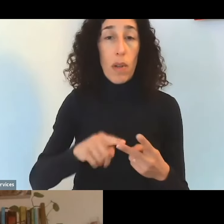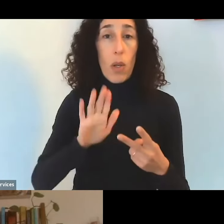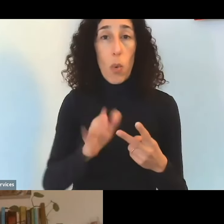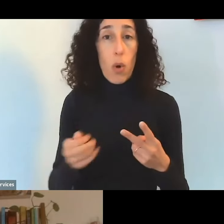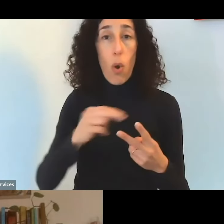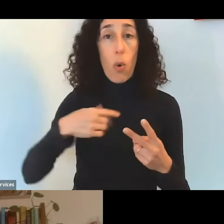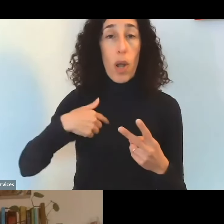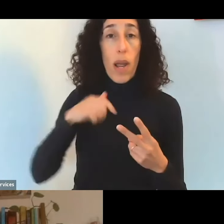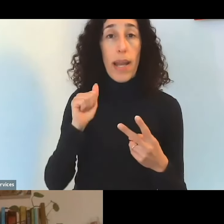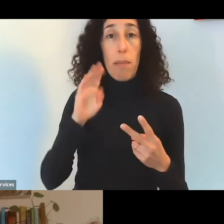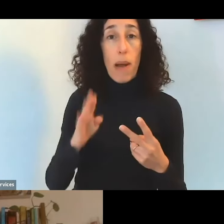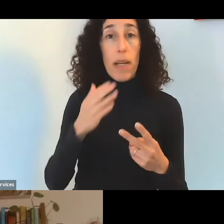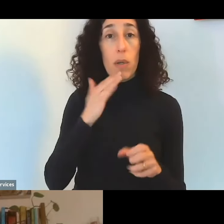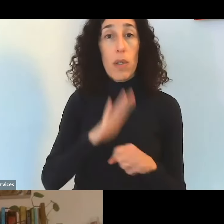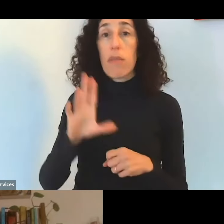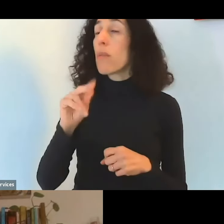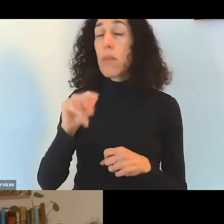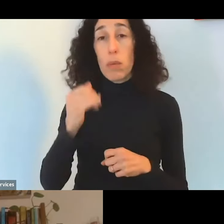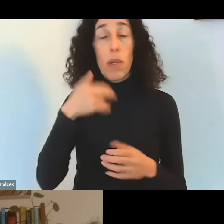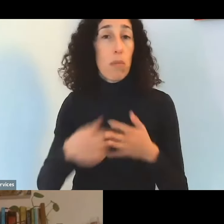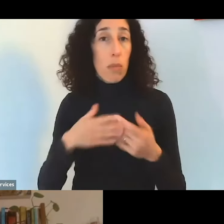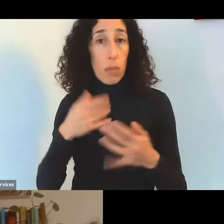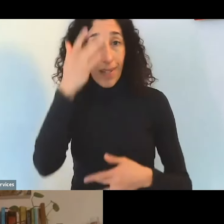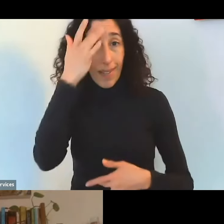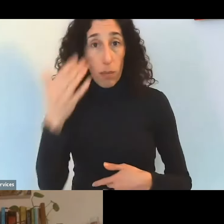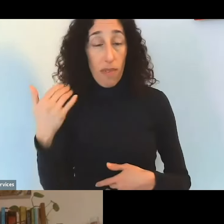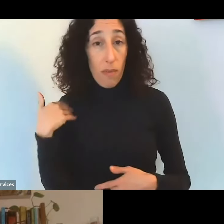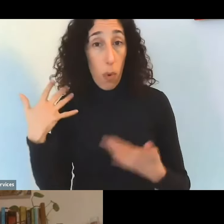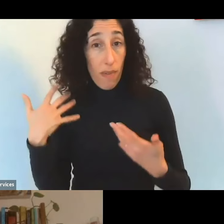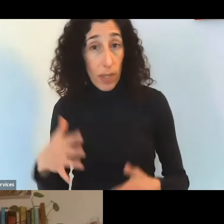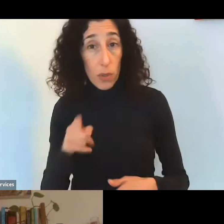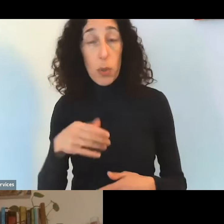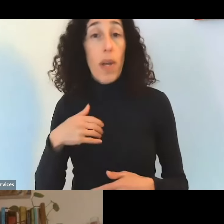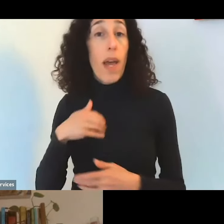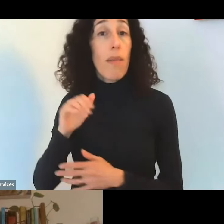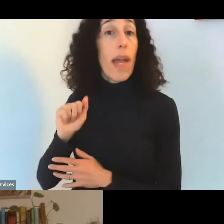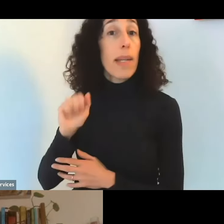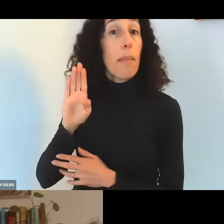Thank you, Dr. Ige. Next we're going to move back over to our questions for folks who are raising their hands. We're going to start with Alexander Harrison. You should be able to unmute yourself and ask your question. Hi. Can you hear me?